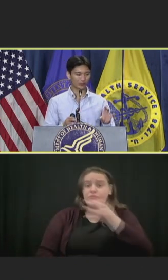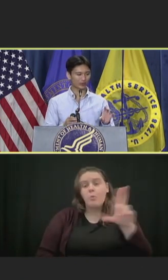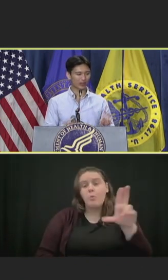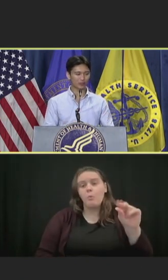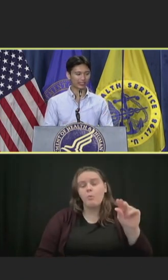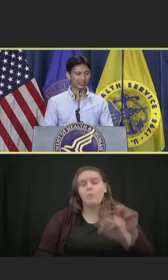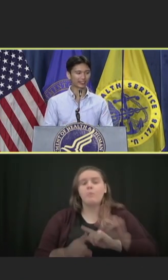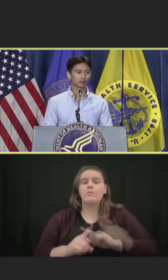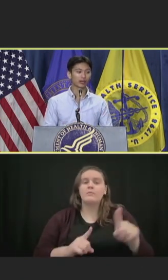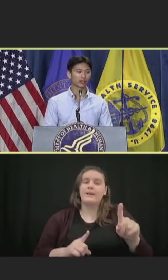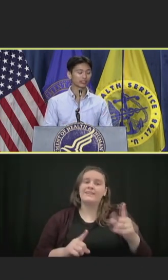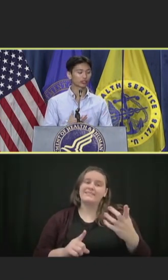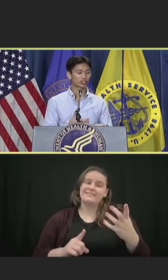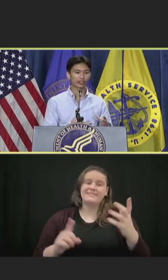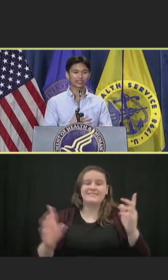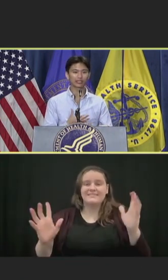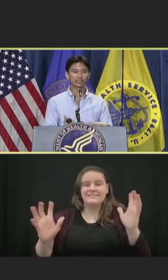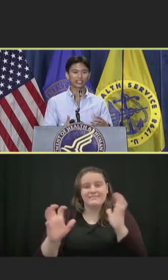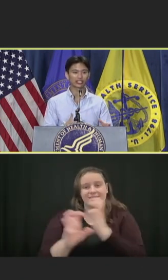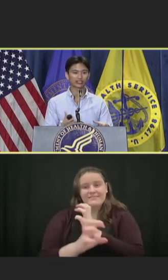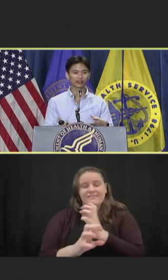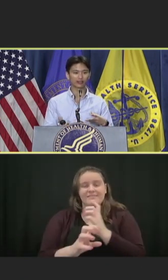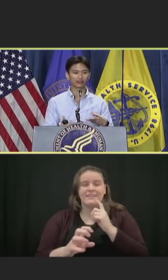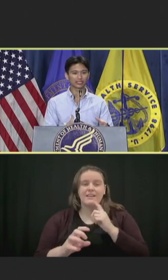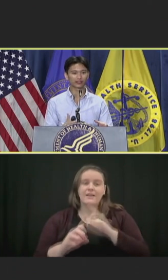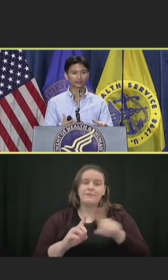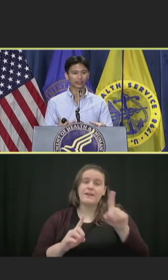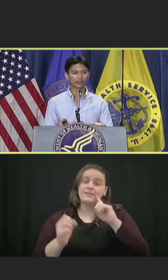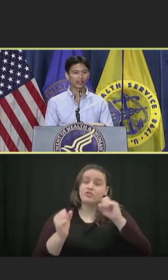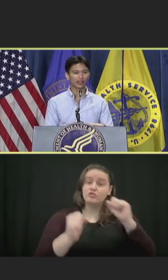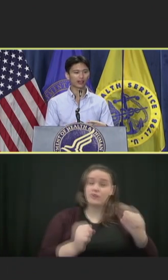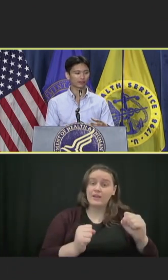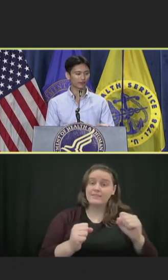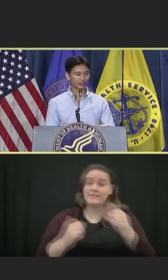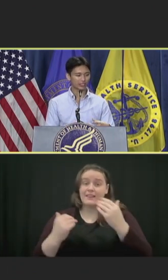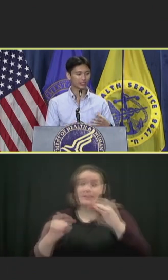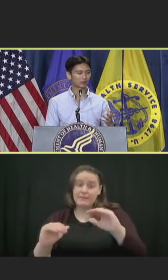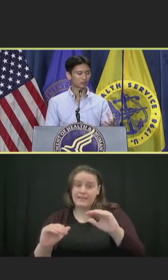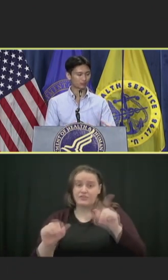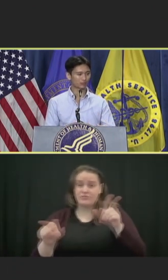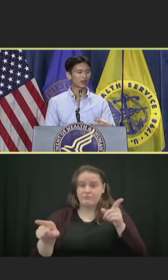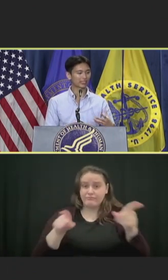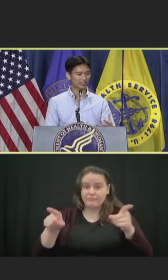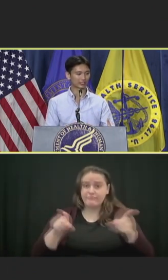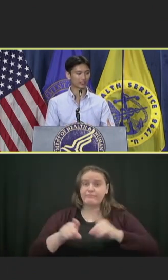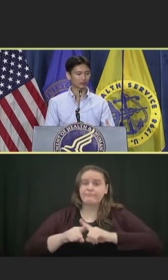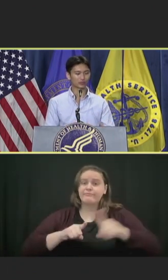bit complicated. But you know, the strengths and limitations of these different funding mechanisms